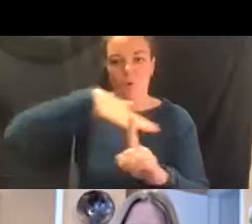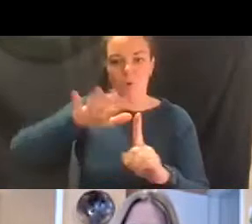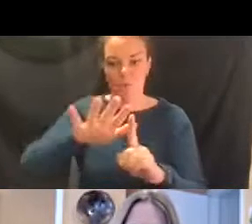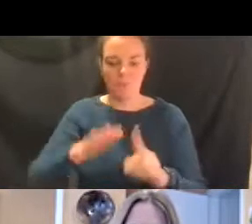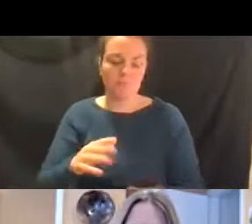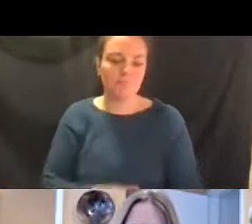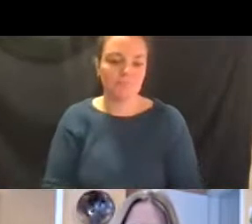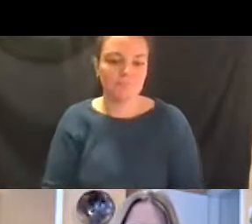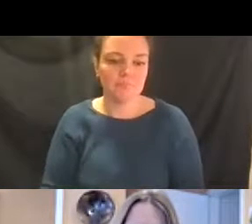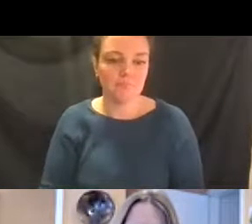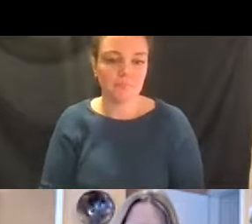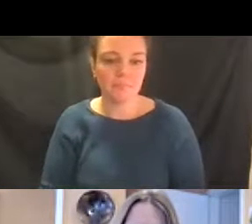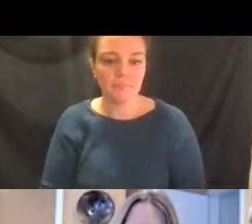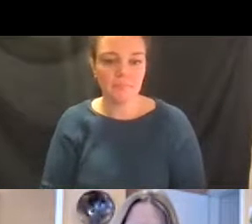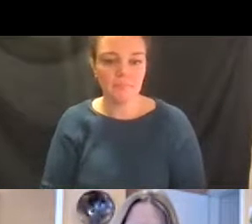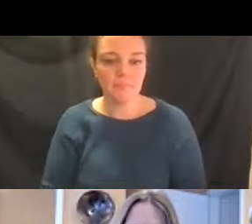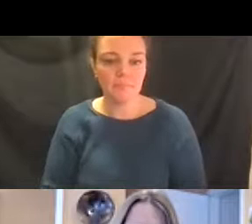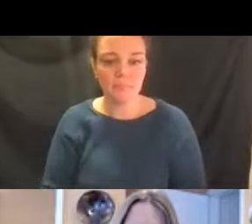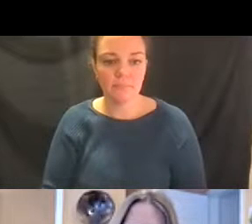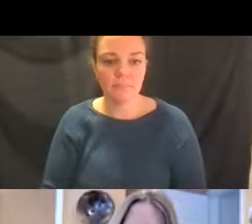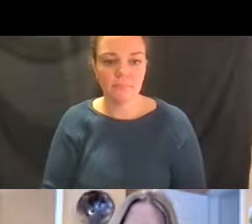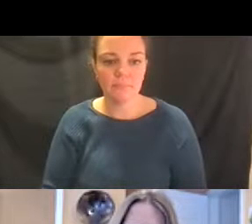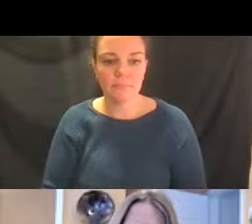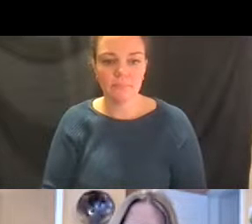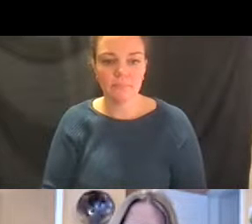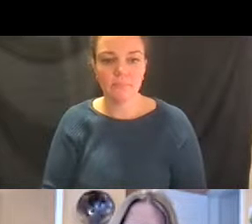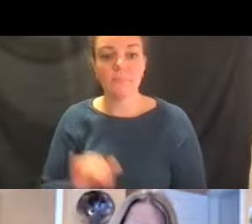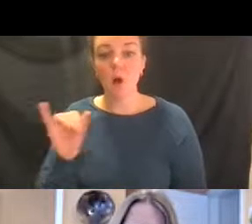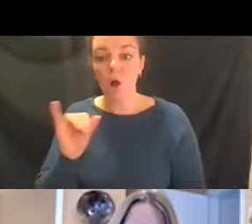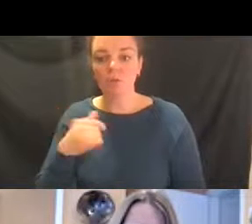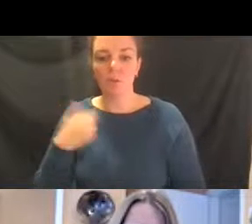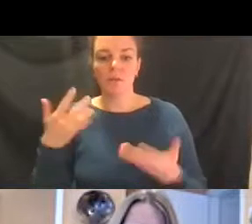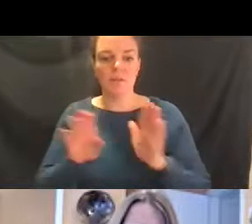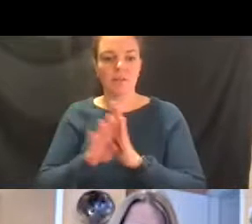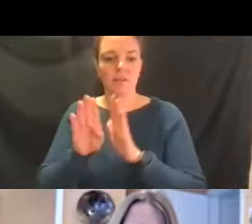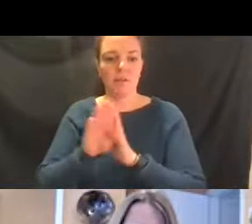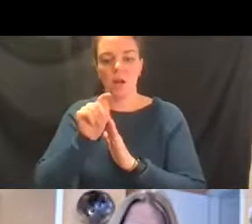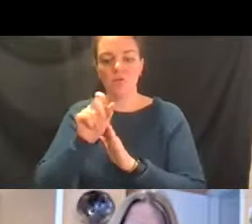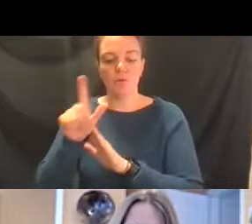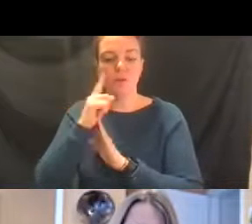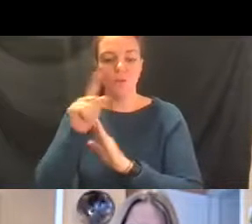next slide. We've also developed a tool for decision-making in the health care of adults.